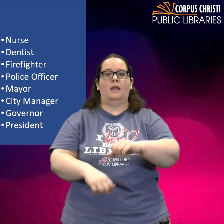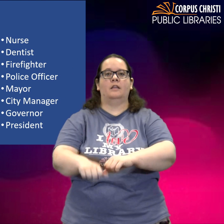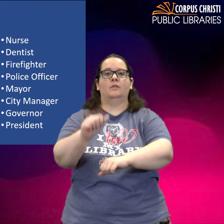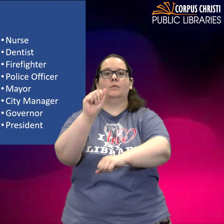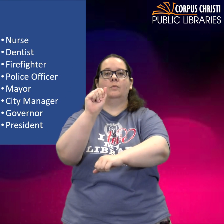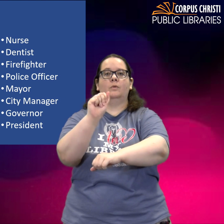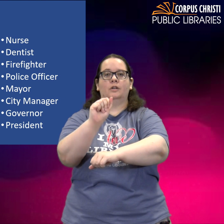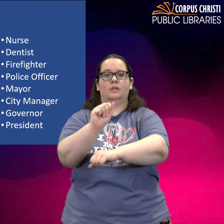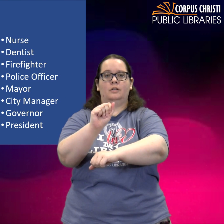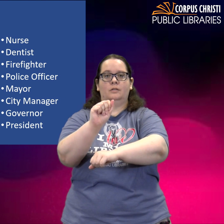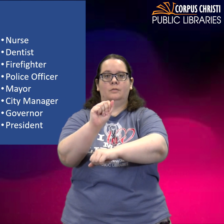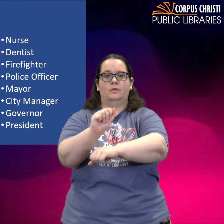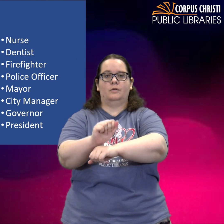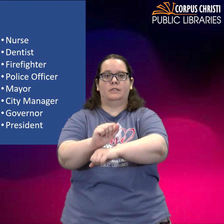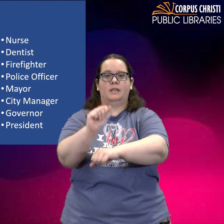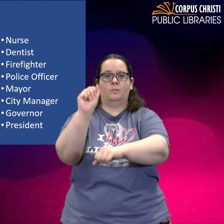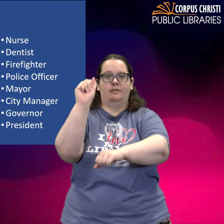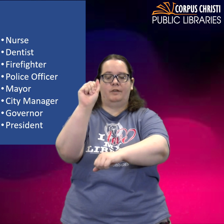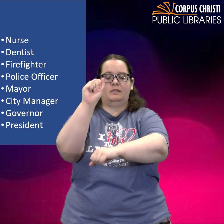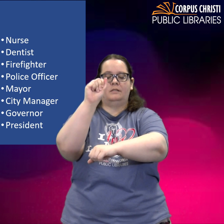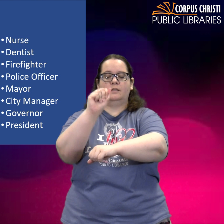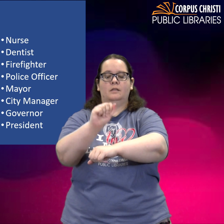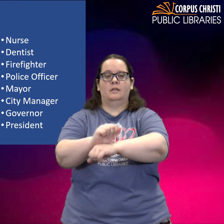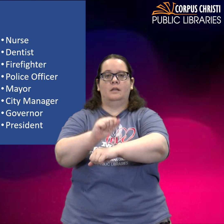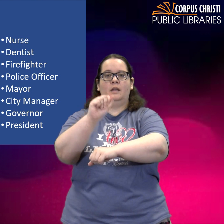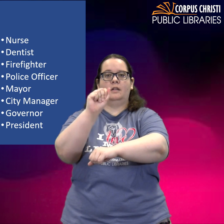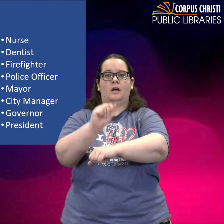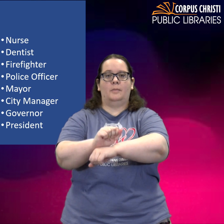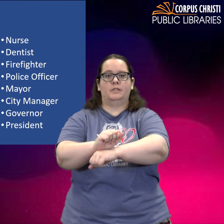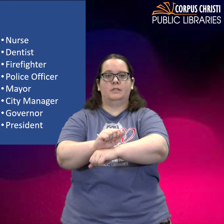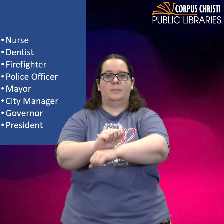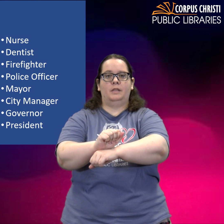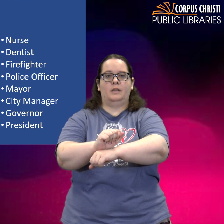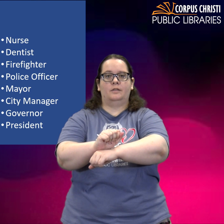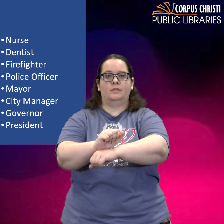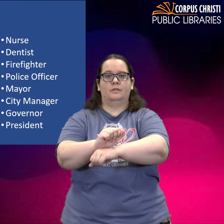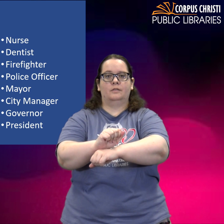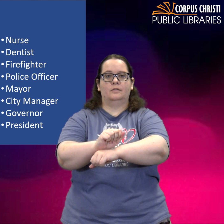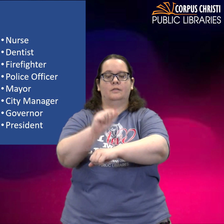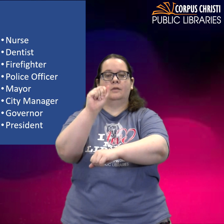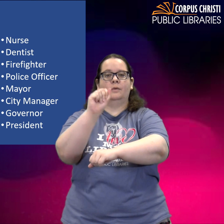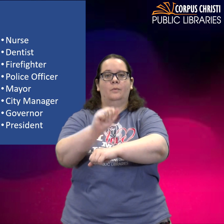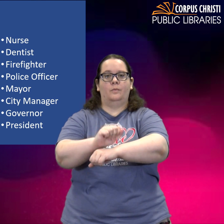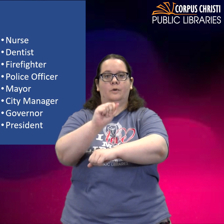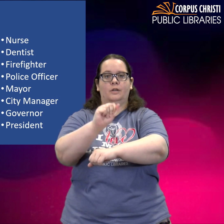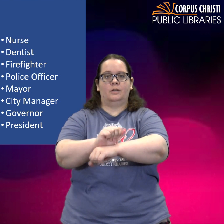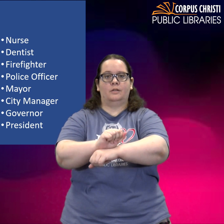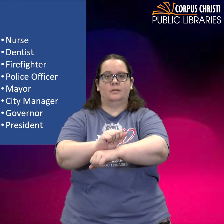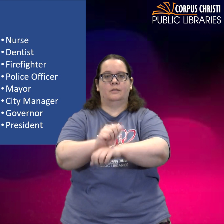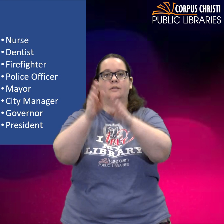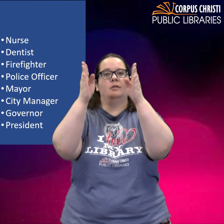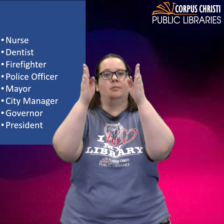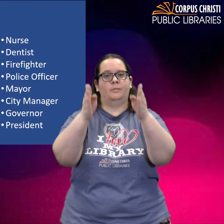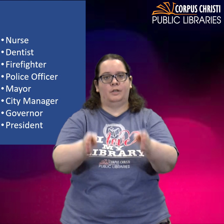And then worker, we're going to take one fist and it hops on top of the other: work-person.